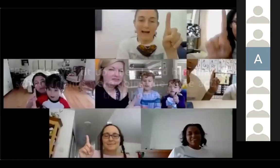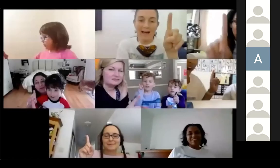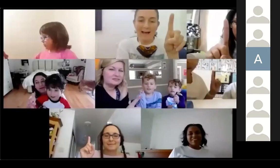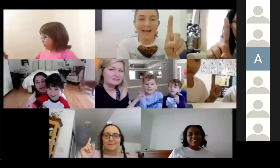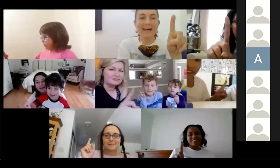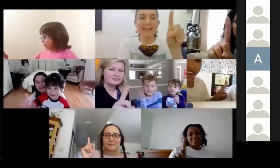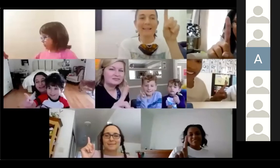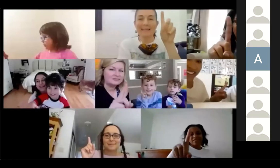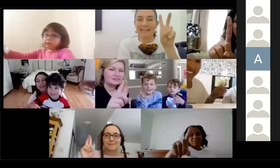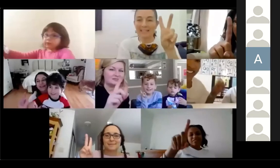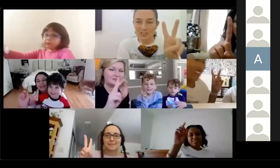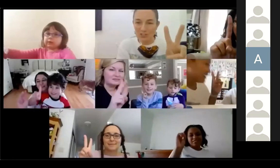[All] One, two, three.